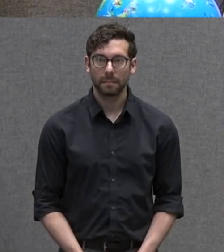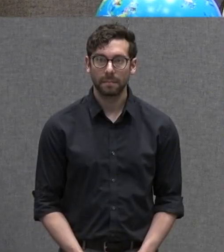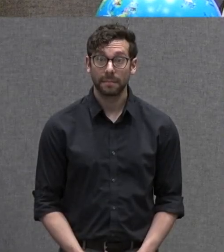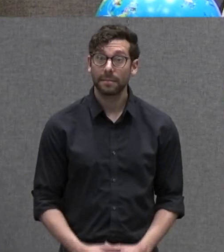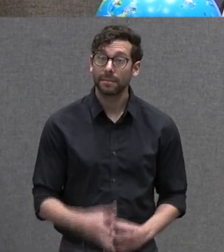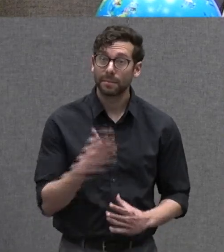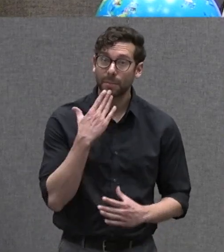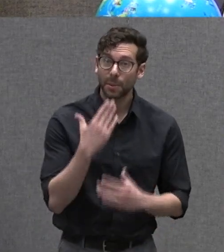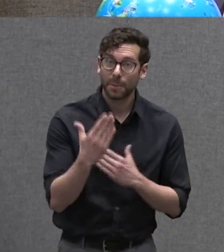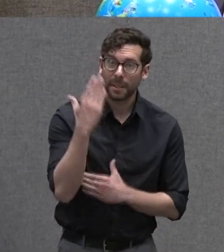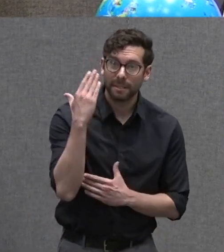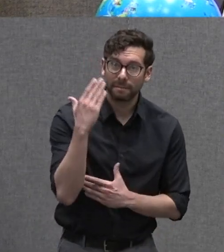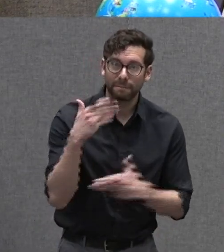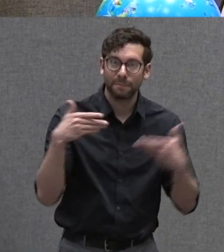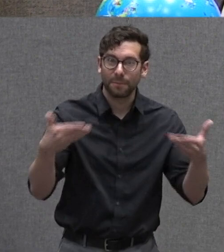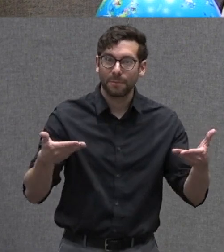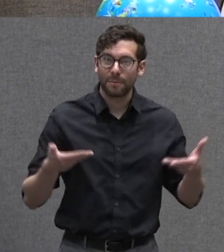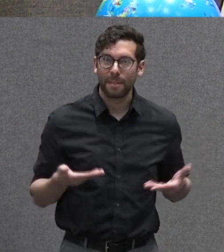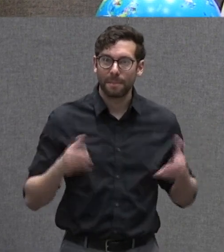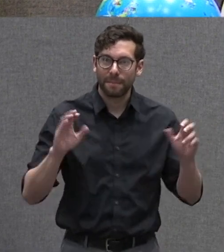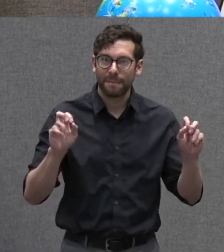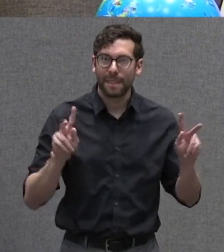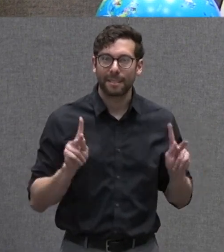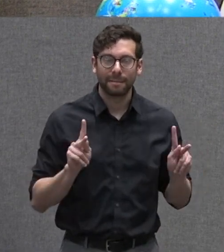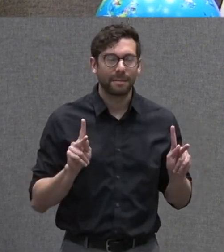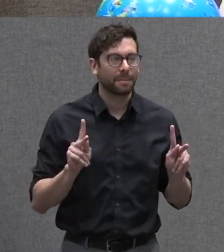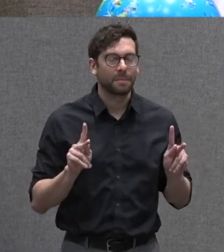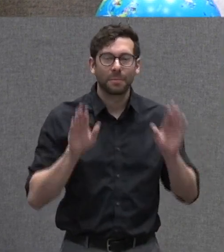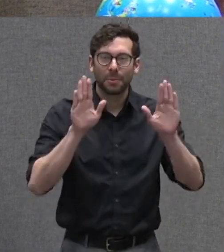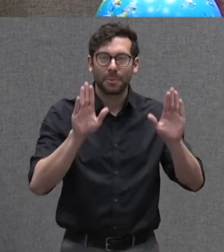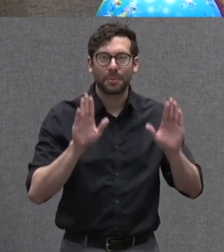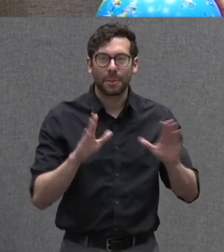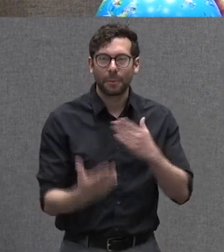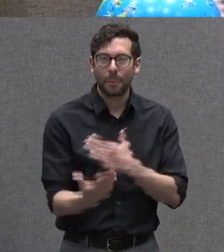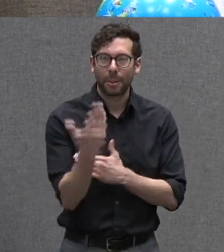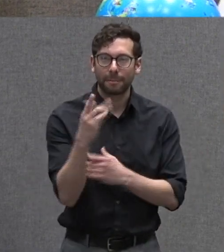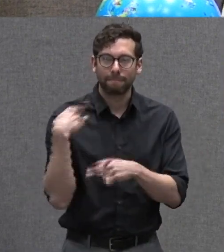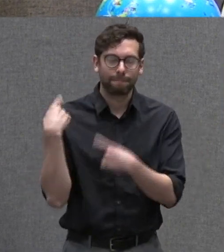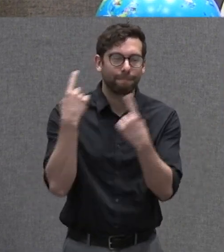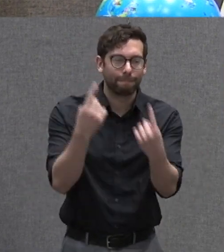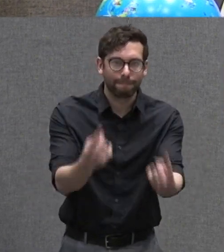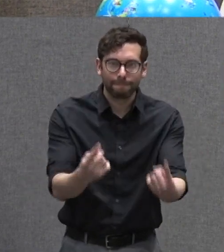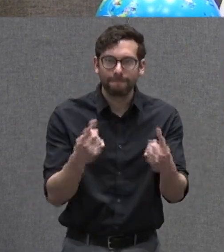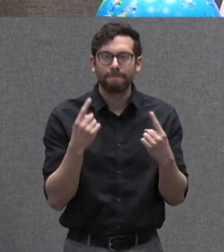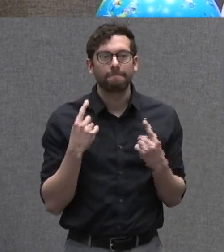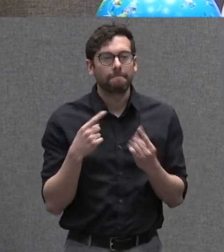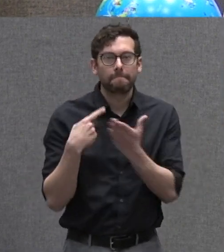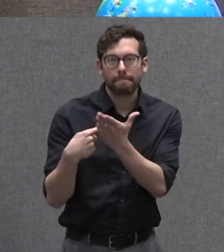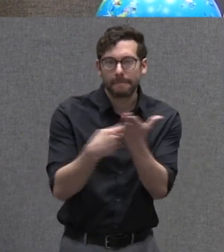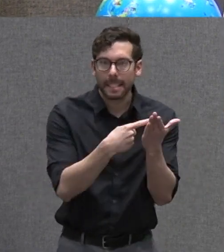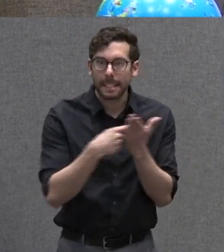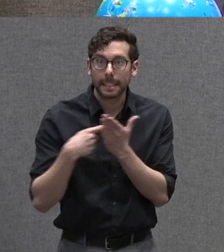Good morning and welcome back. We've had a great morning so far talking about Earth, and earth.